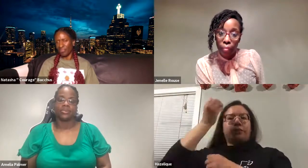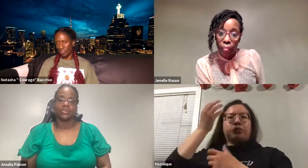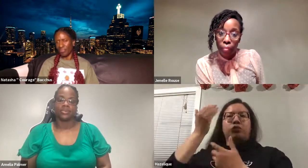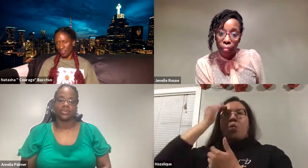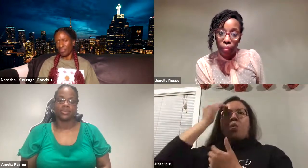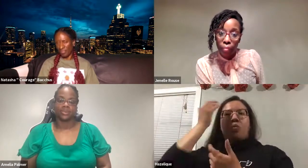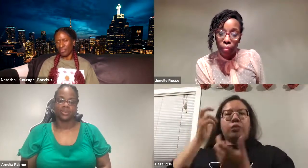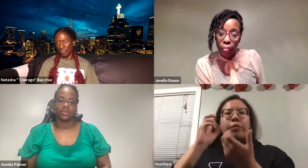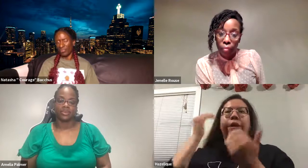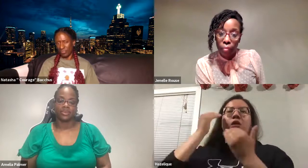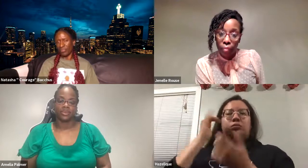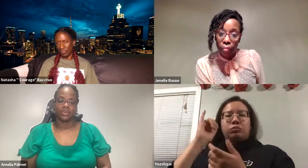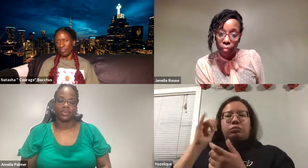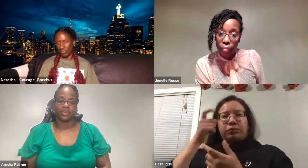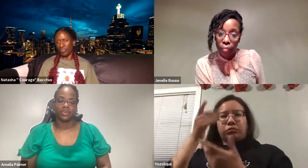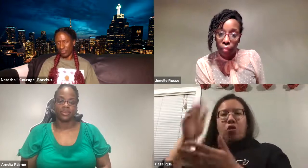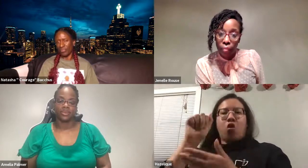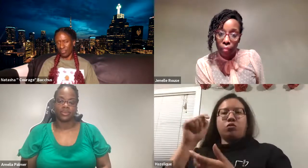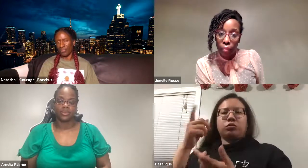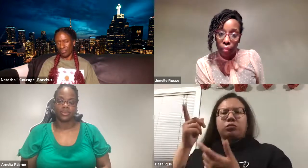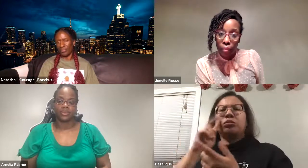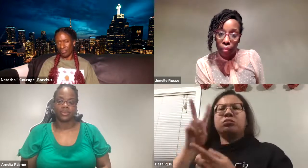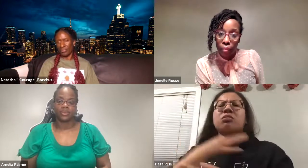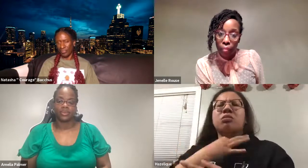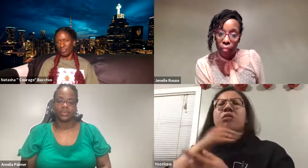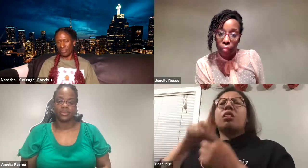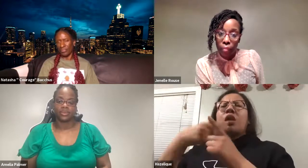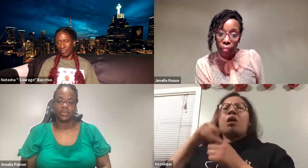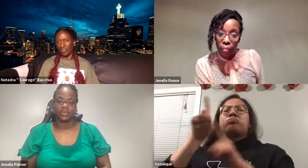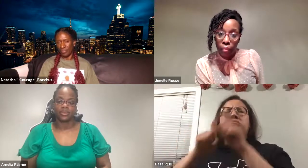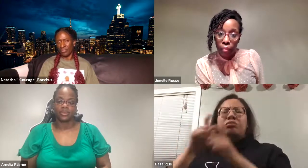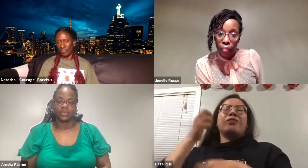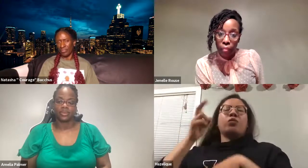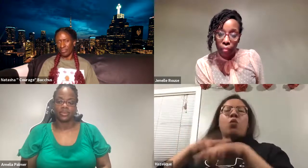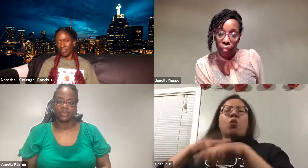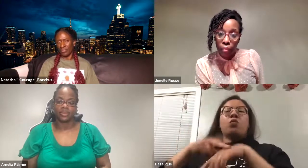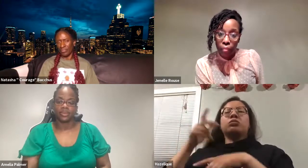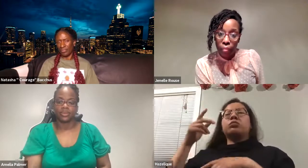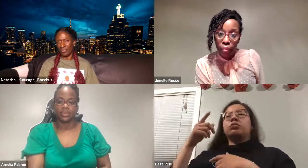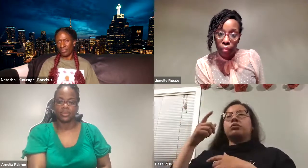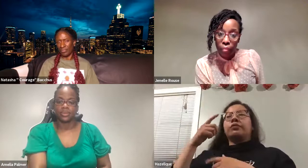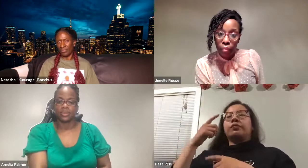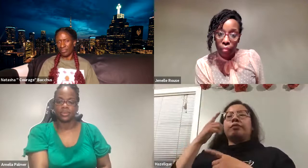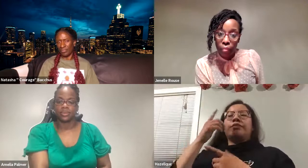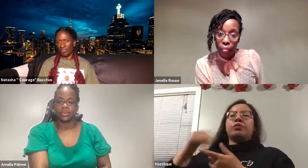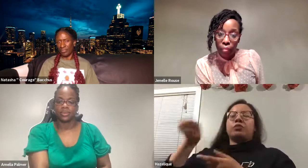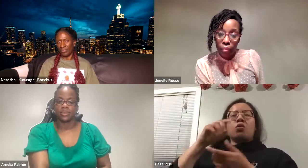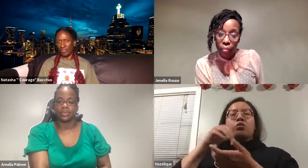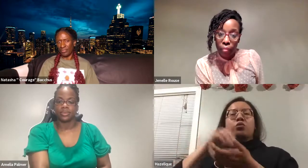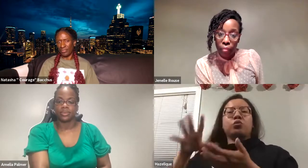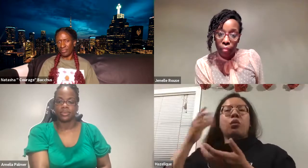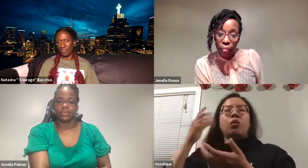access to information and so they're aware of it. feed their curiosity. let them ask the questions